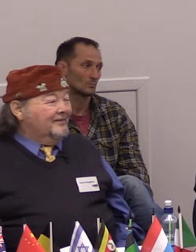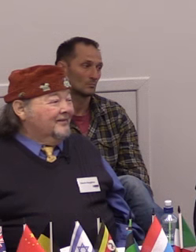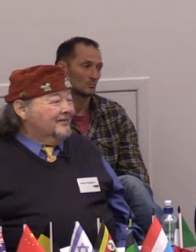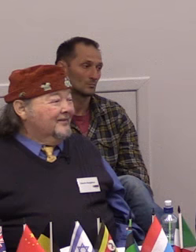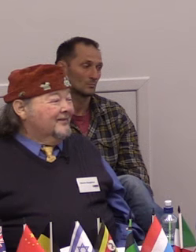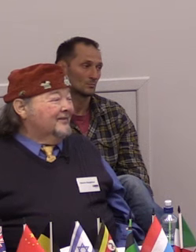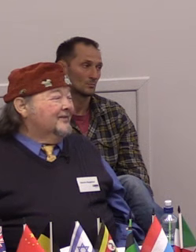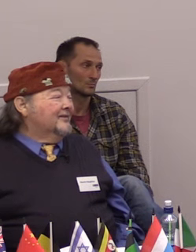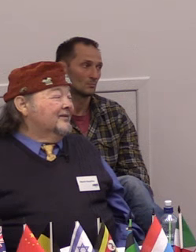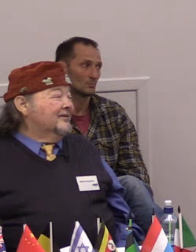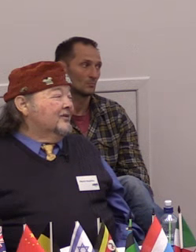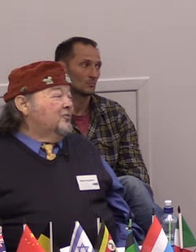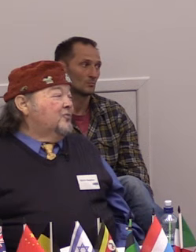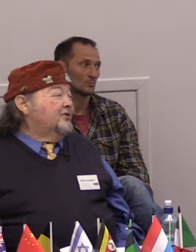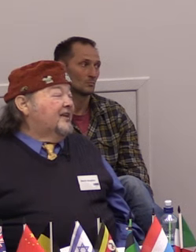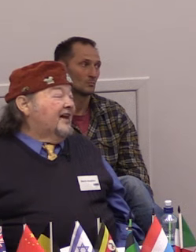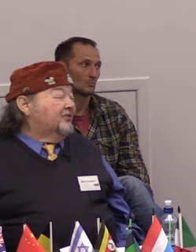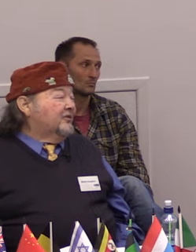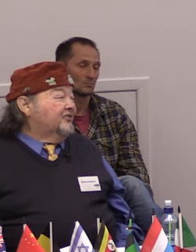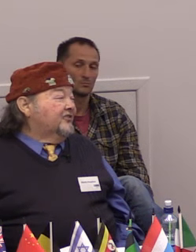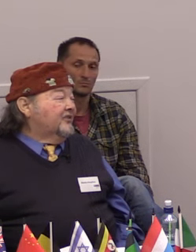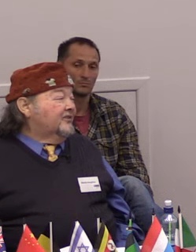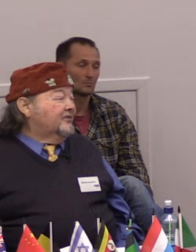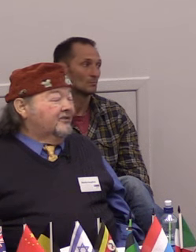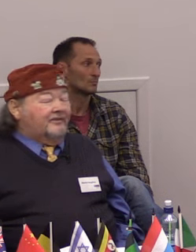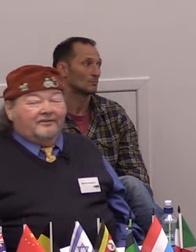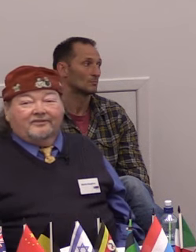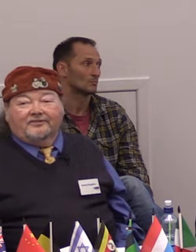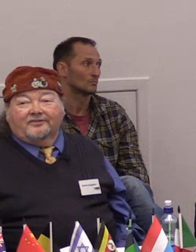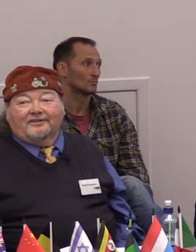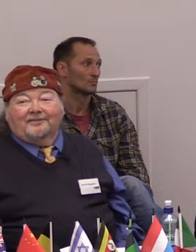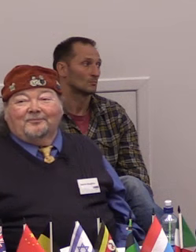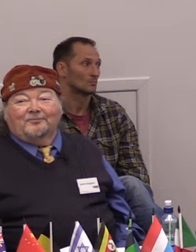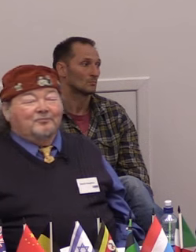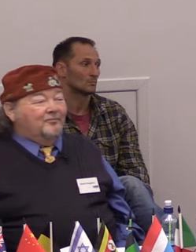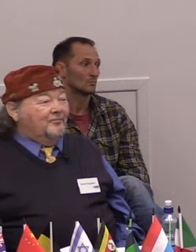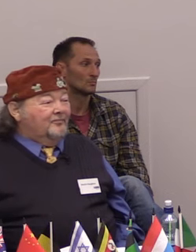I'll start with the last question,